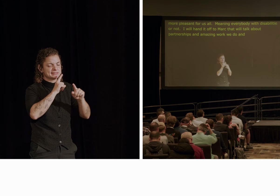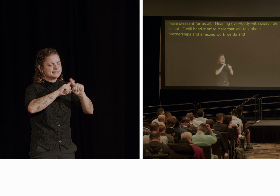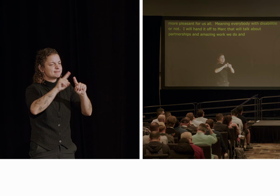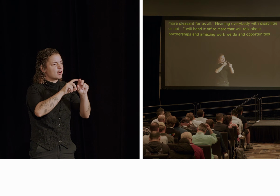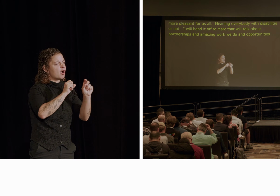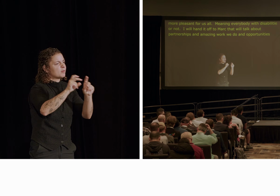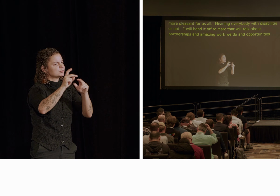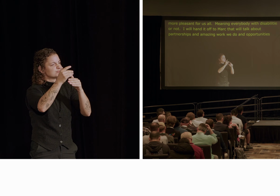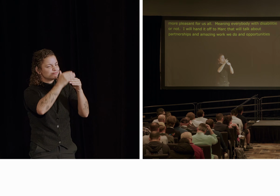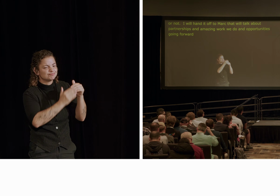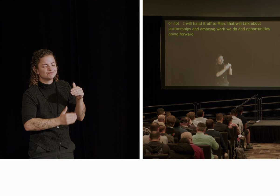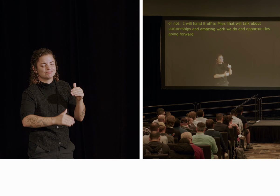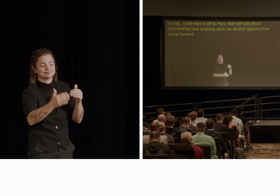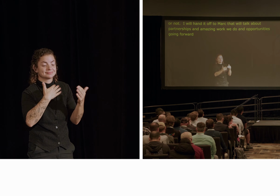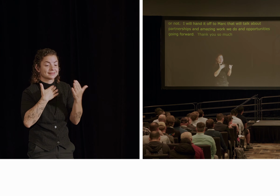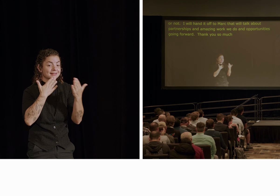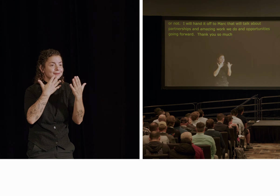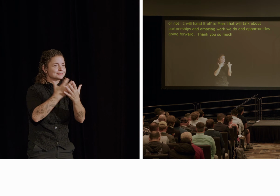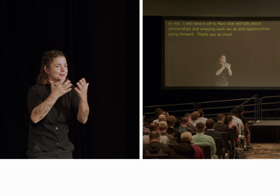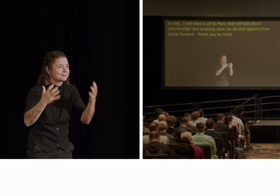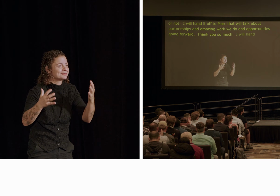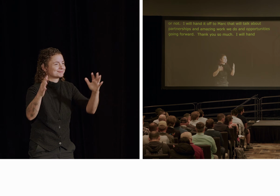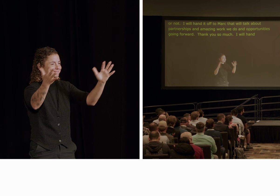So thank you so much, and I'll hand it off to Mark.